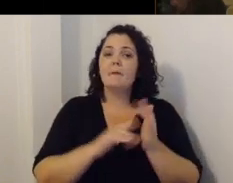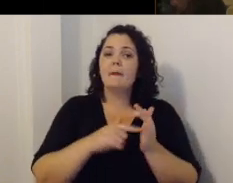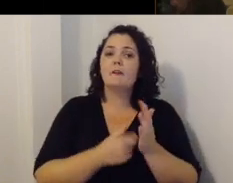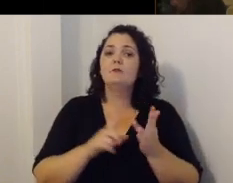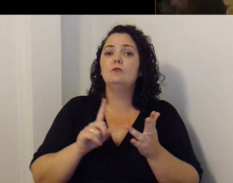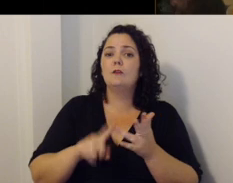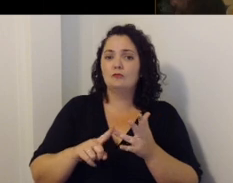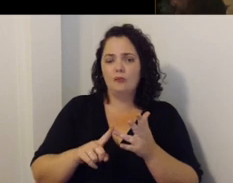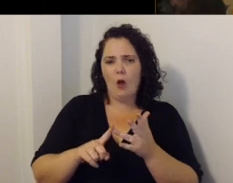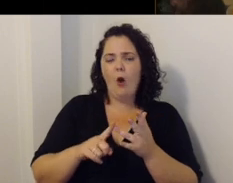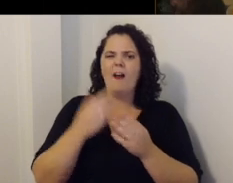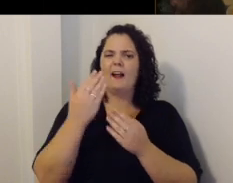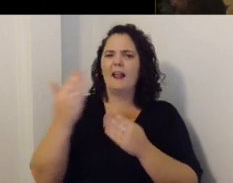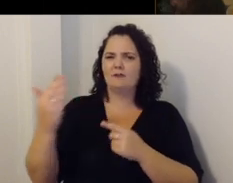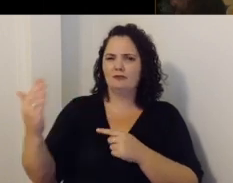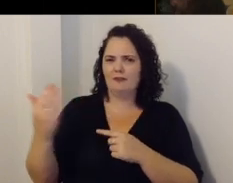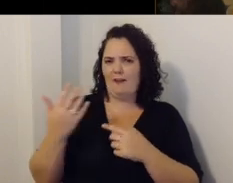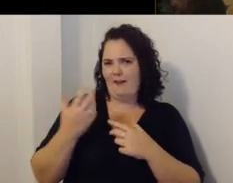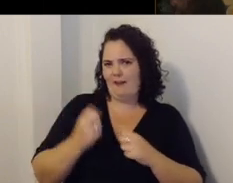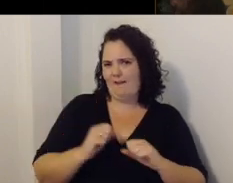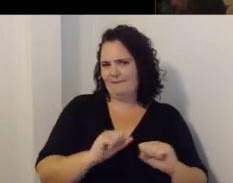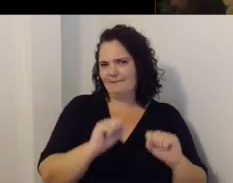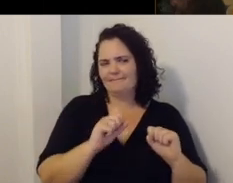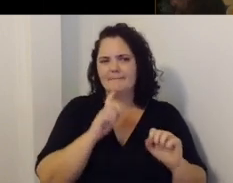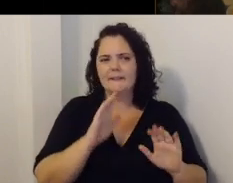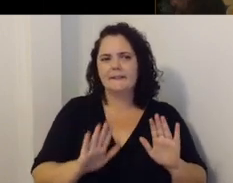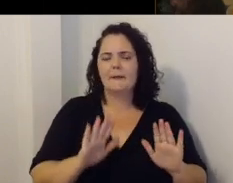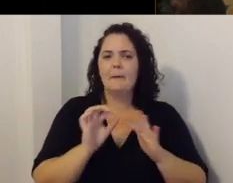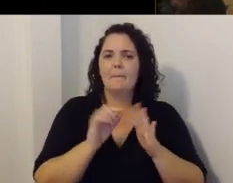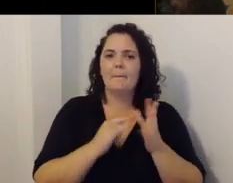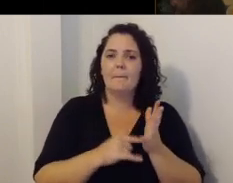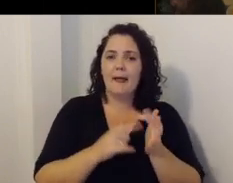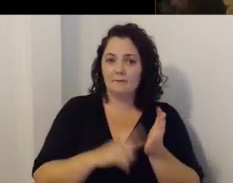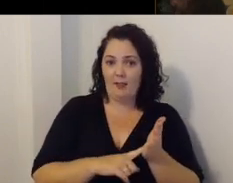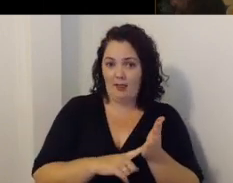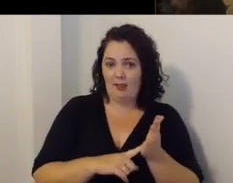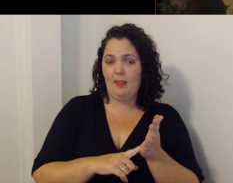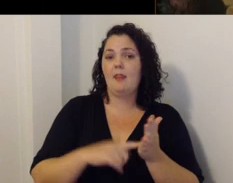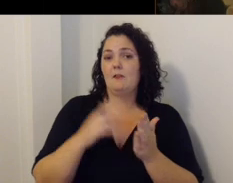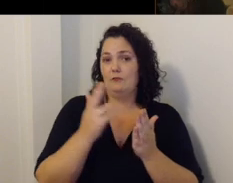actually have a drawing, a pastel drawing, by a follower of Fragonard, a copy of this painting